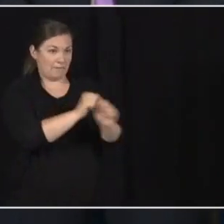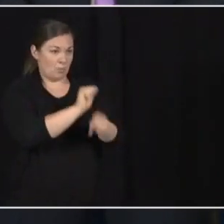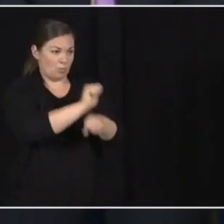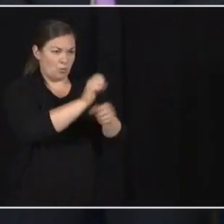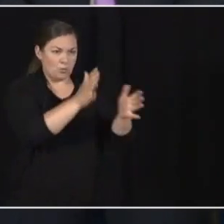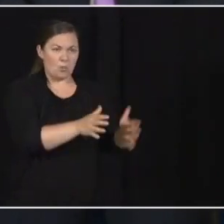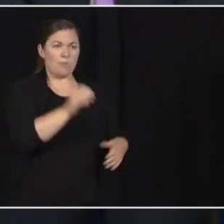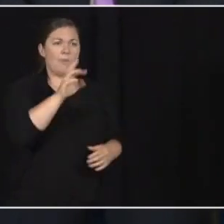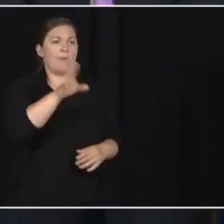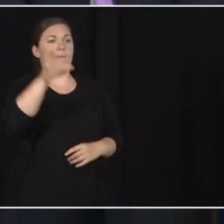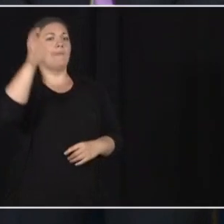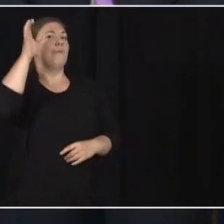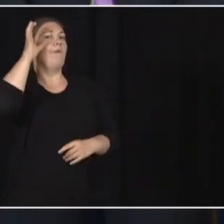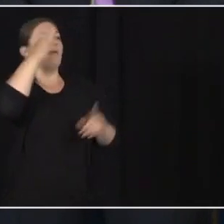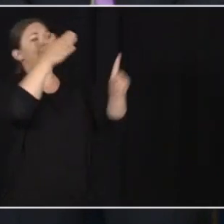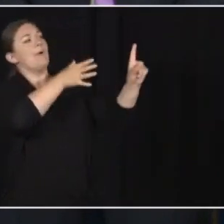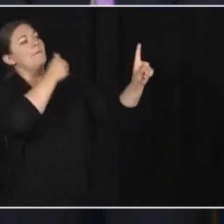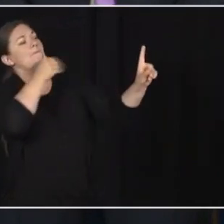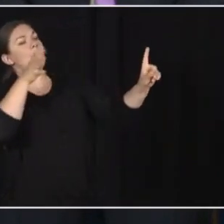We get information from everyone but